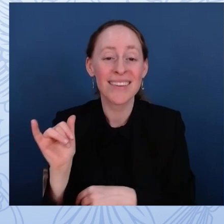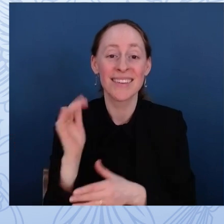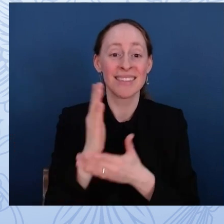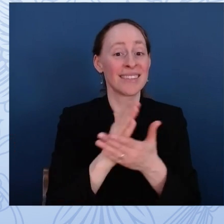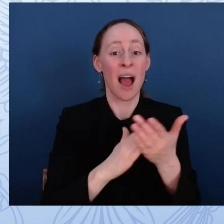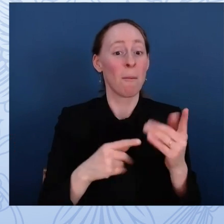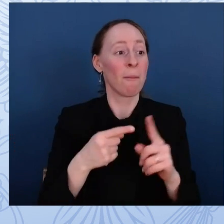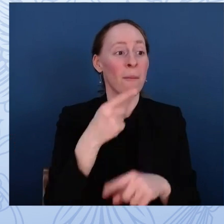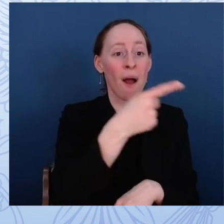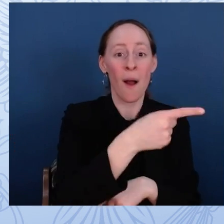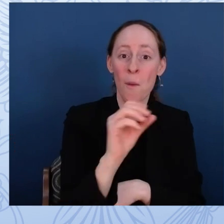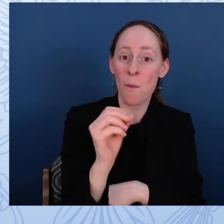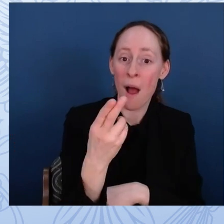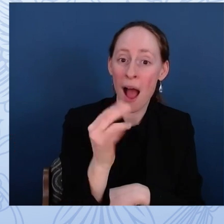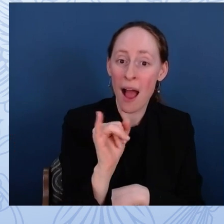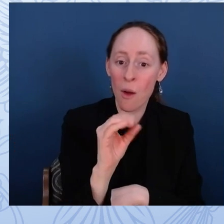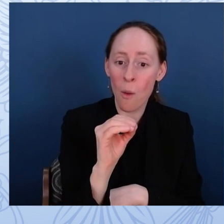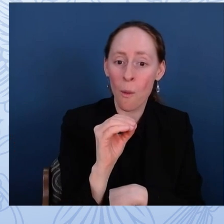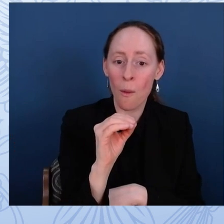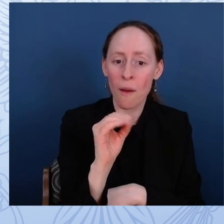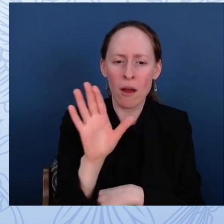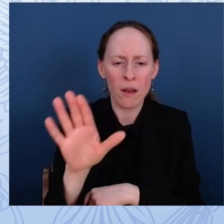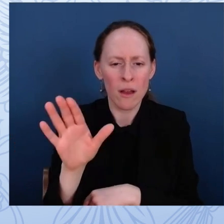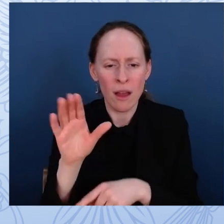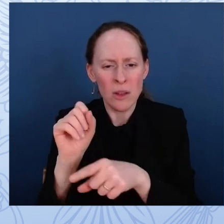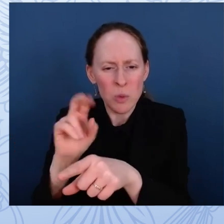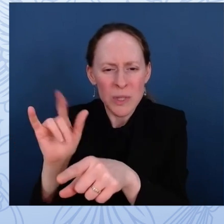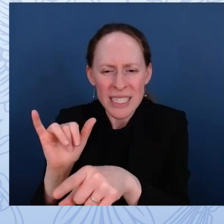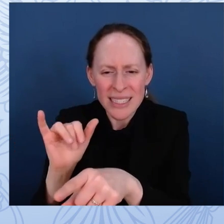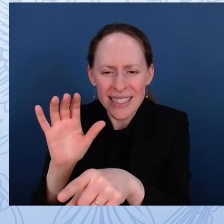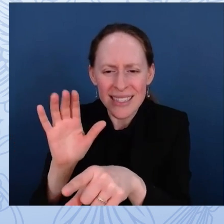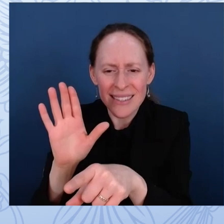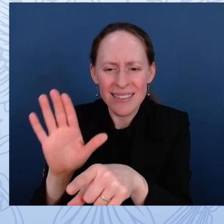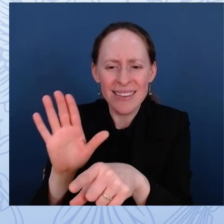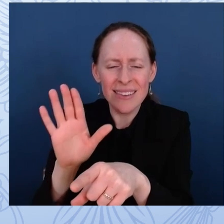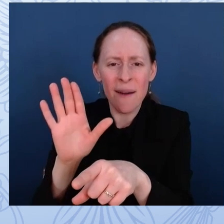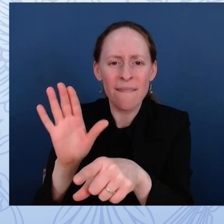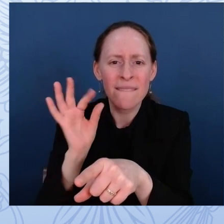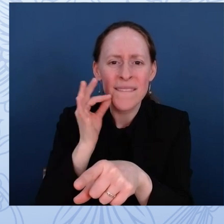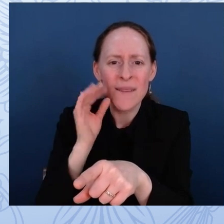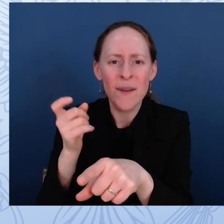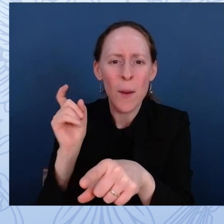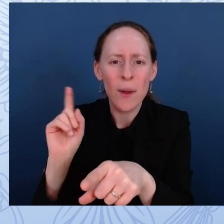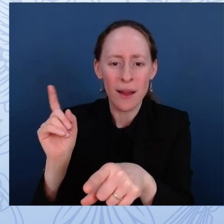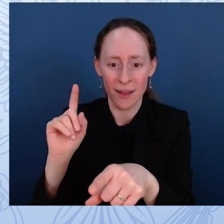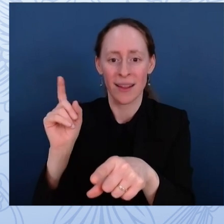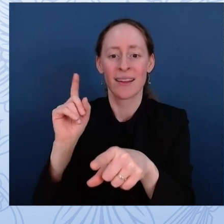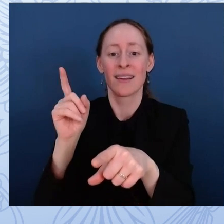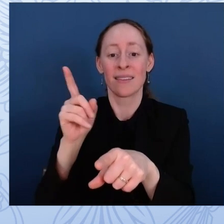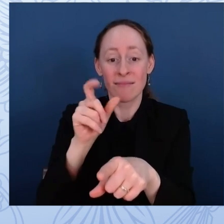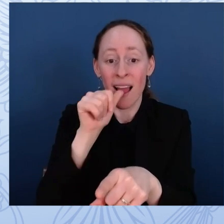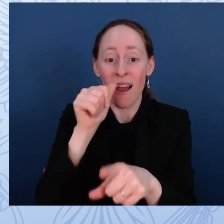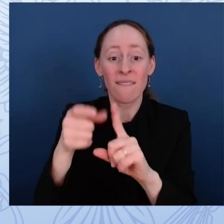Susie Morrison: So thepistachios came from California. The cherries came from --